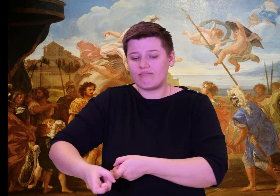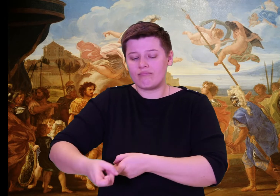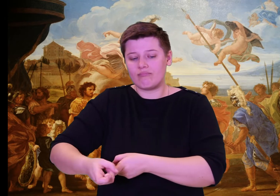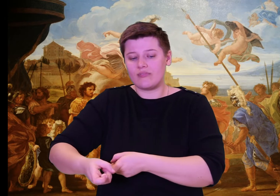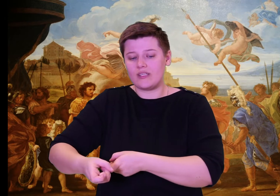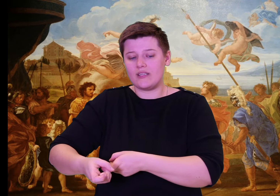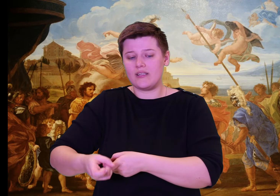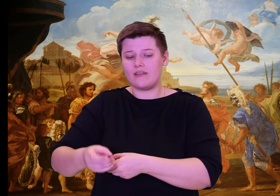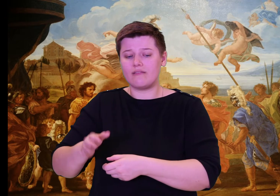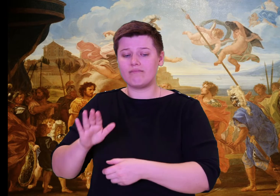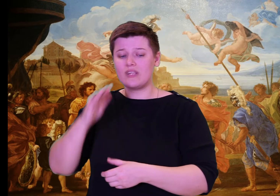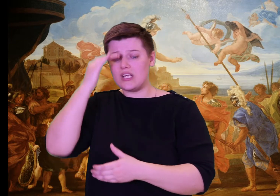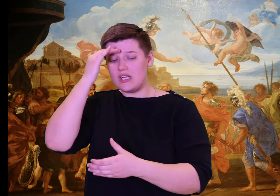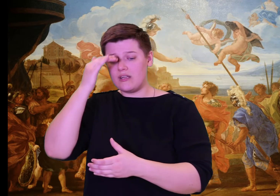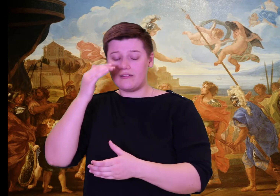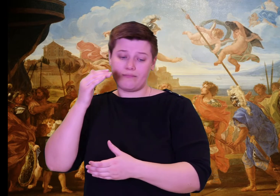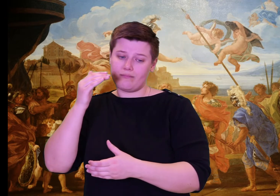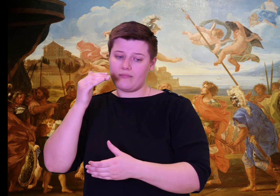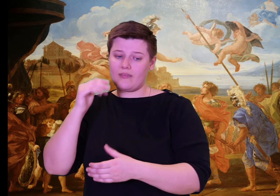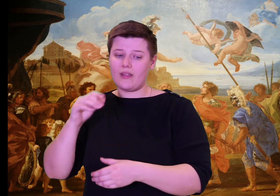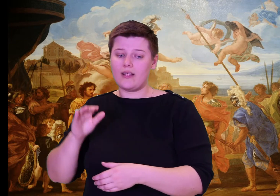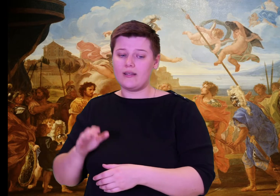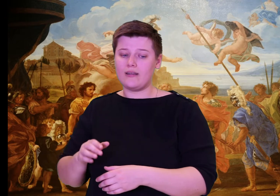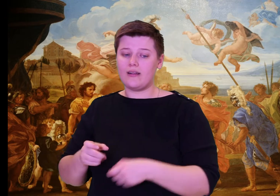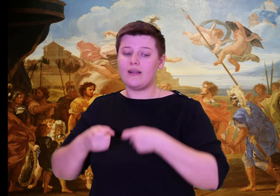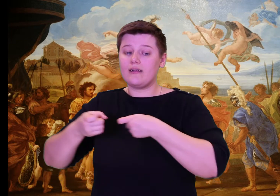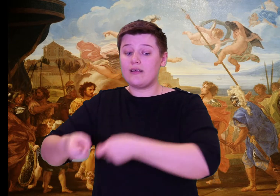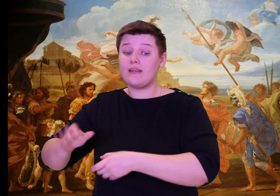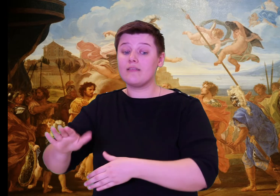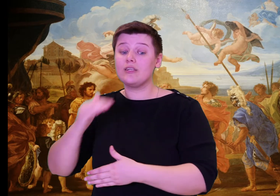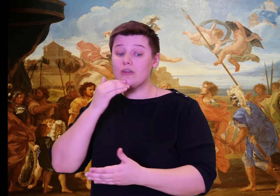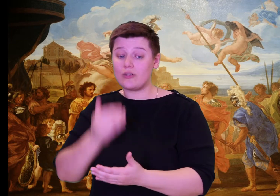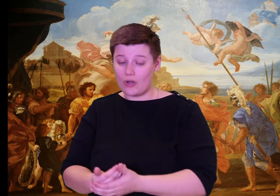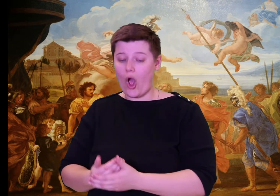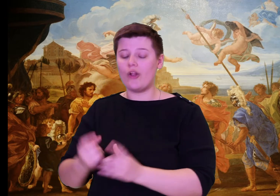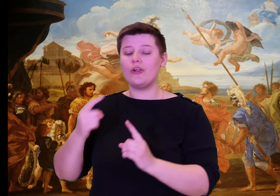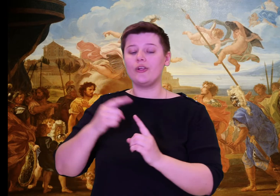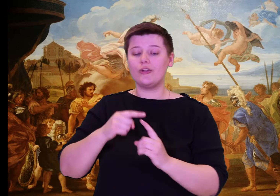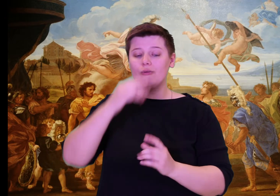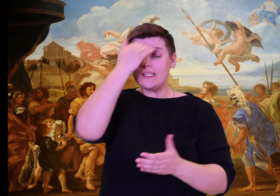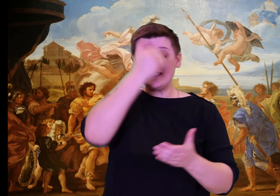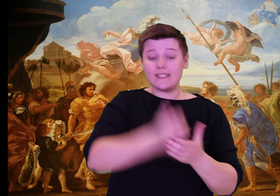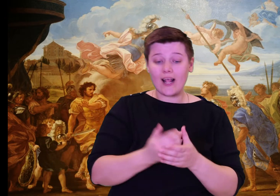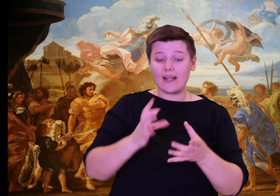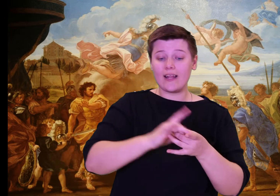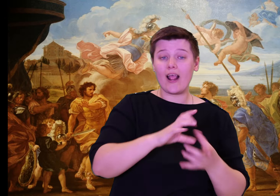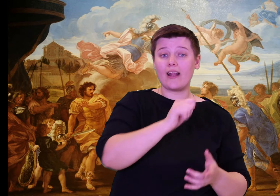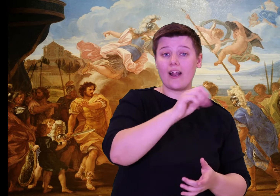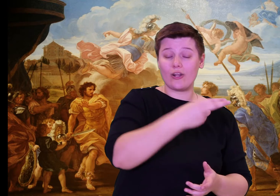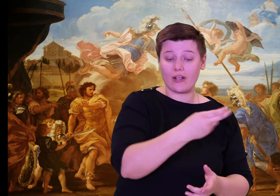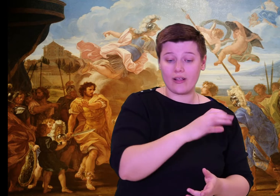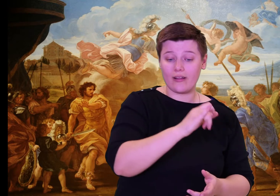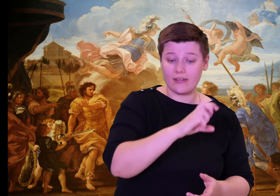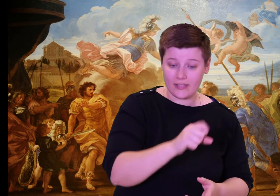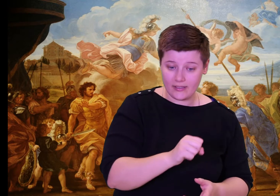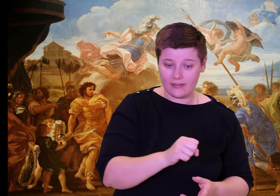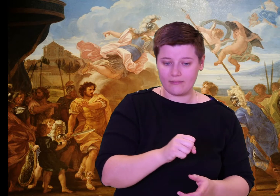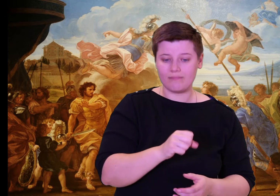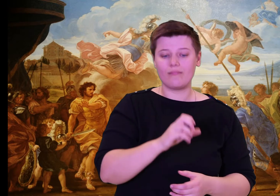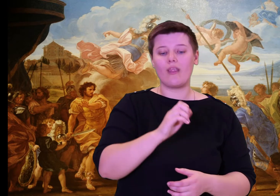They came to Sparta, land of caves and valleys, and drove to Menelaus' house. They found him hosting a